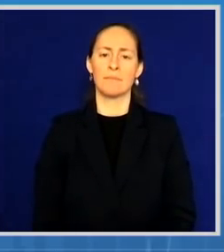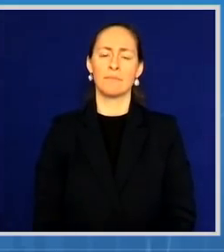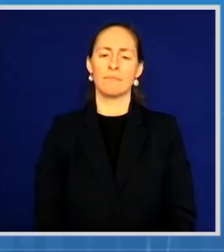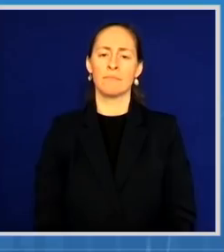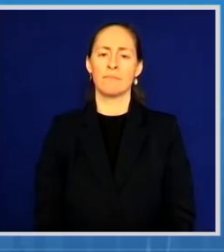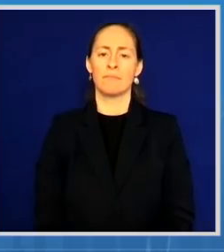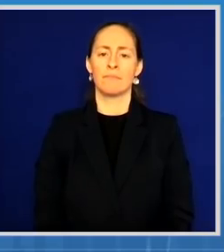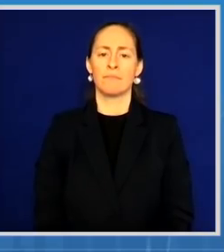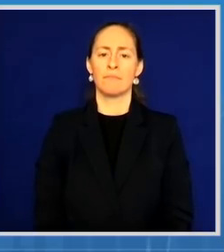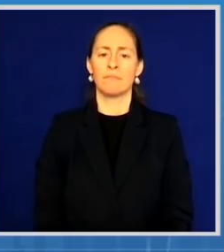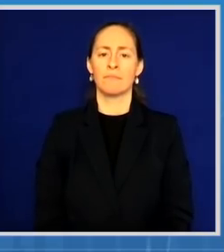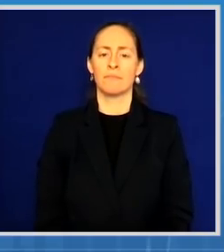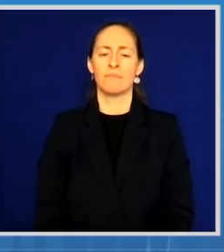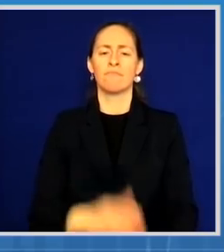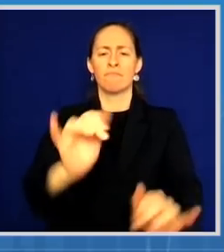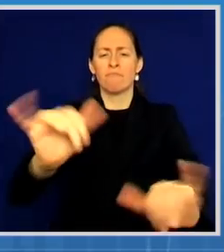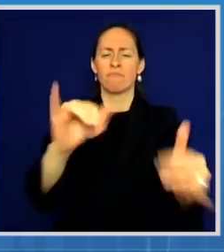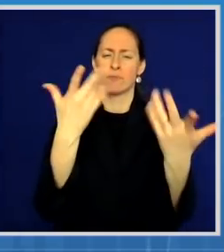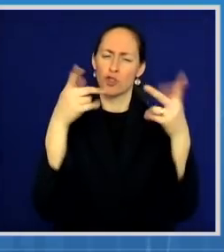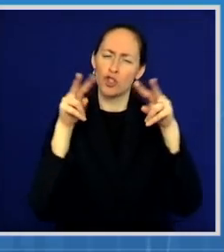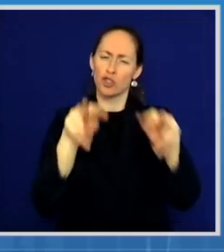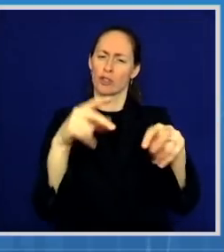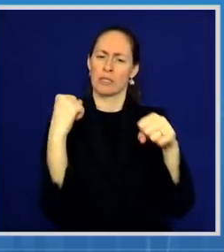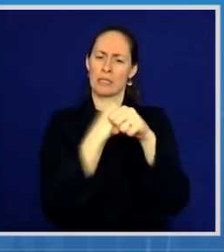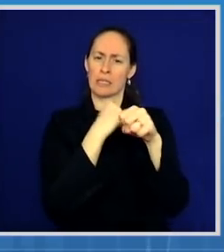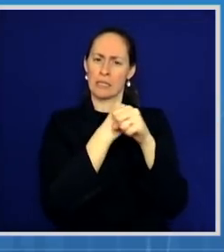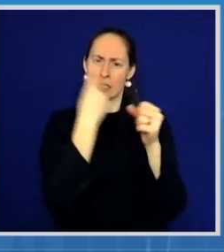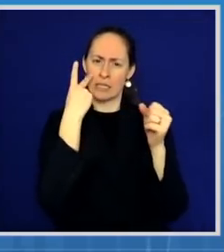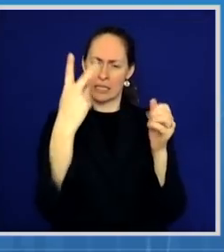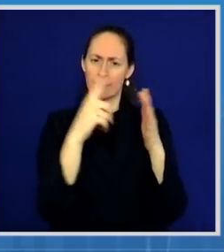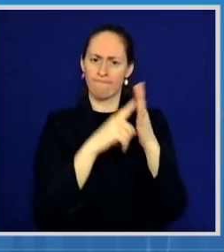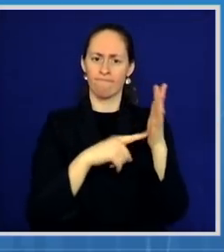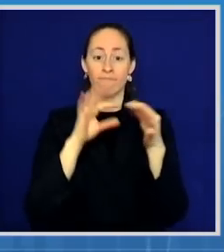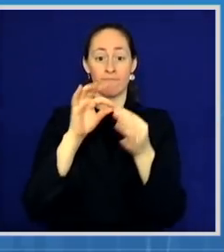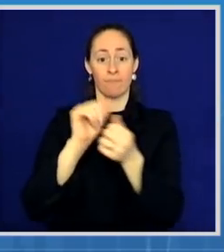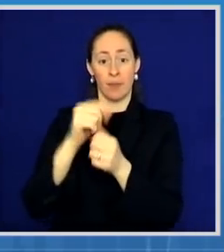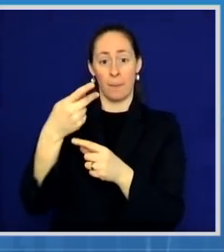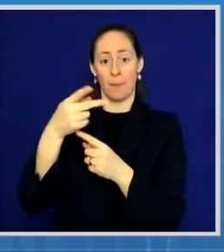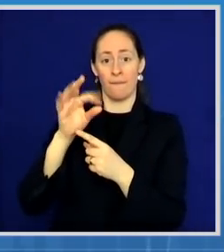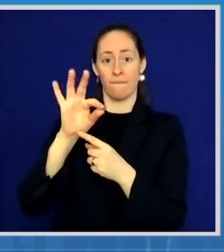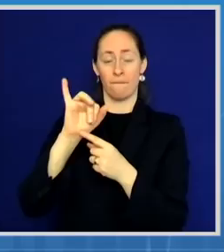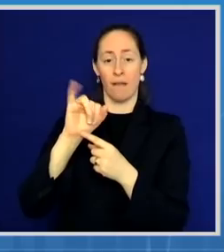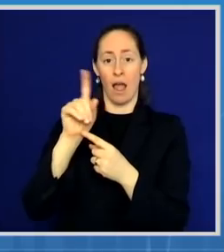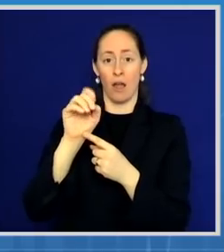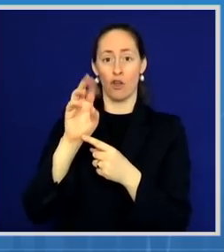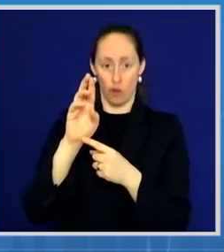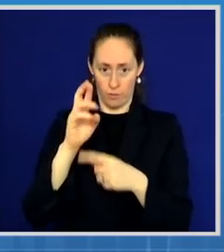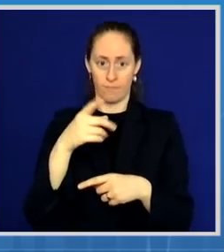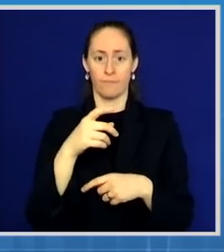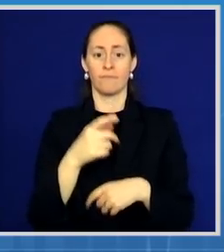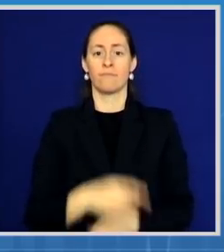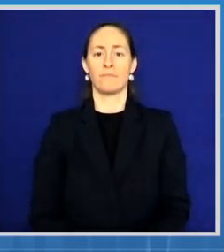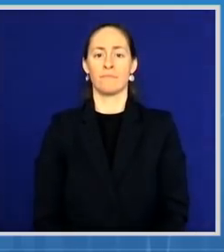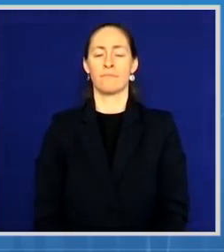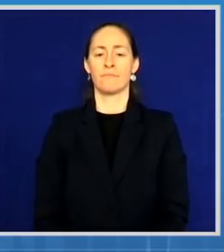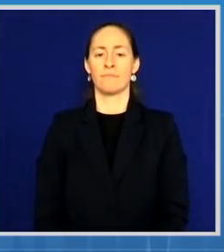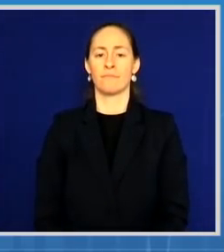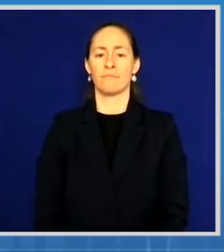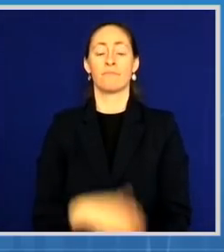The Pfizer-BioNTech, it gets a single dose, and 21 days later, you get the boost.